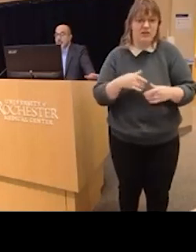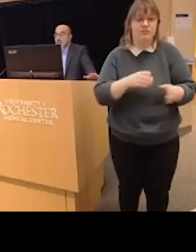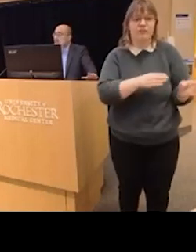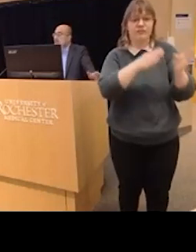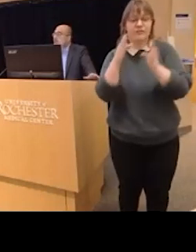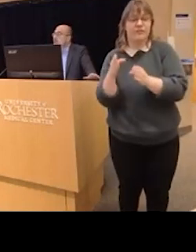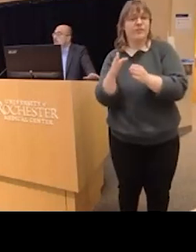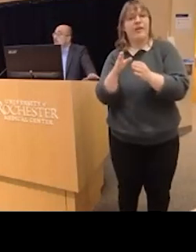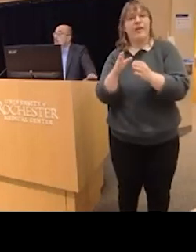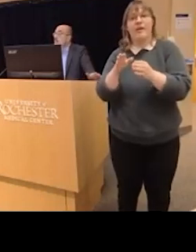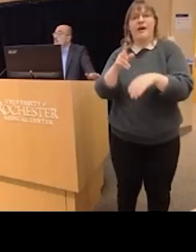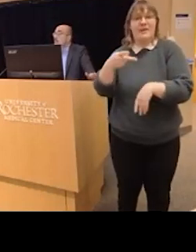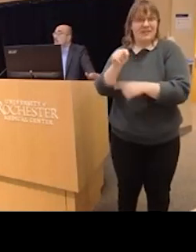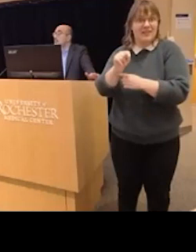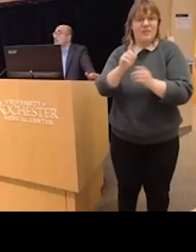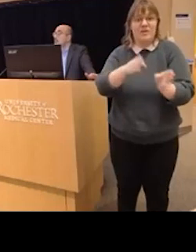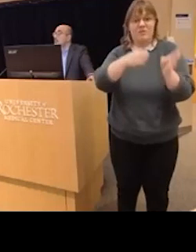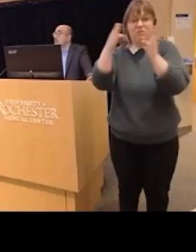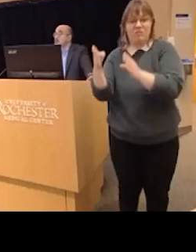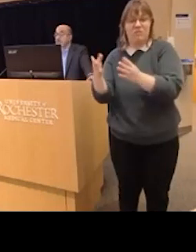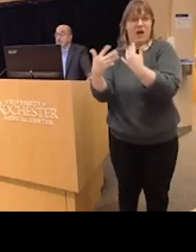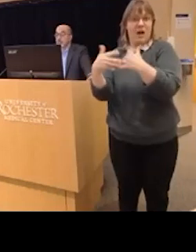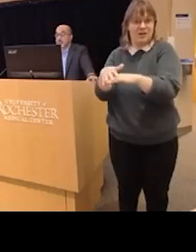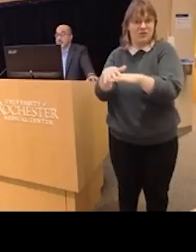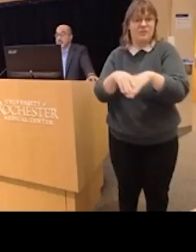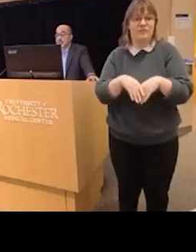and we looking at every domain the combination outperformed uh each individual treatment so if